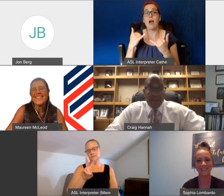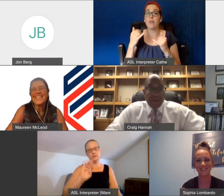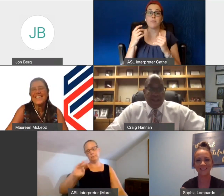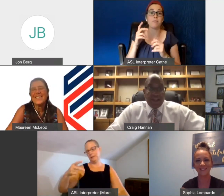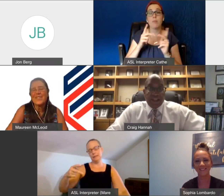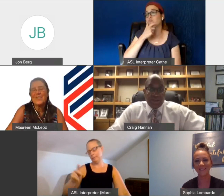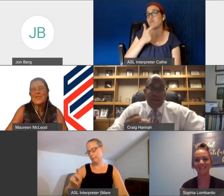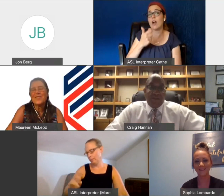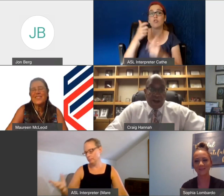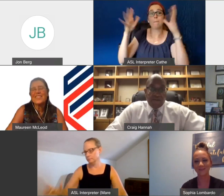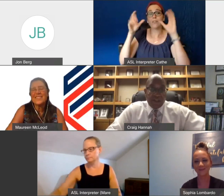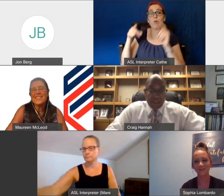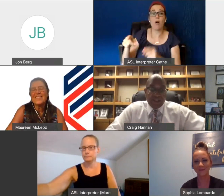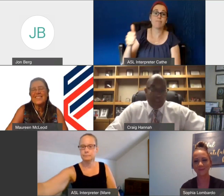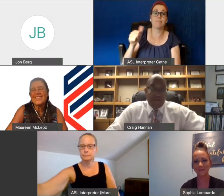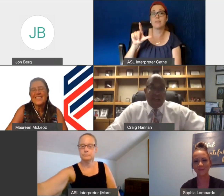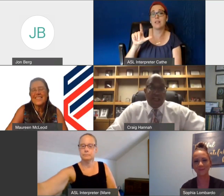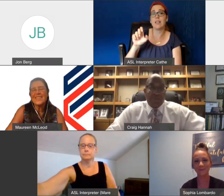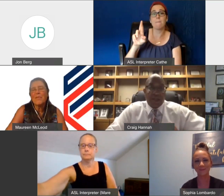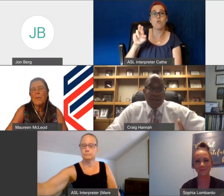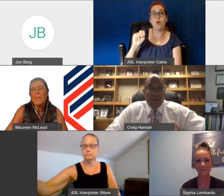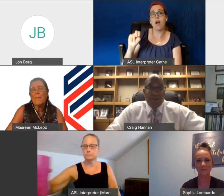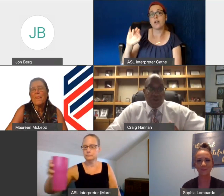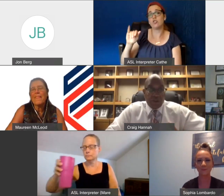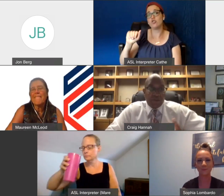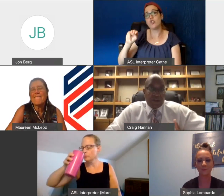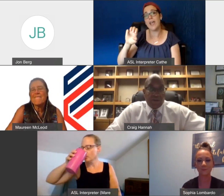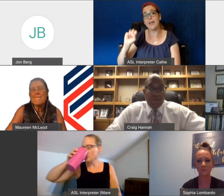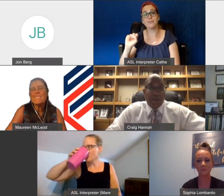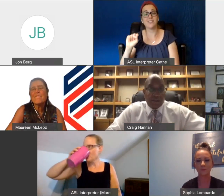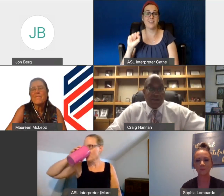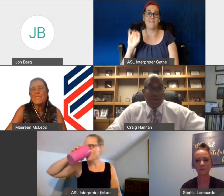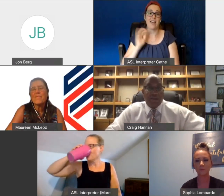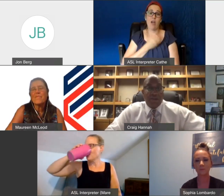and they need to be involved in each and every aspect of your treatment and recovery meetings.